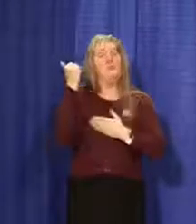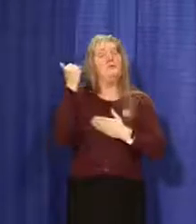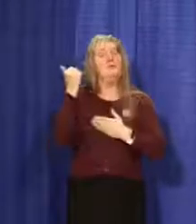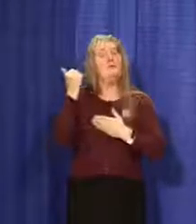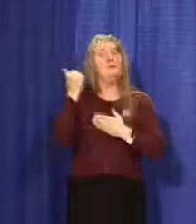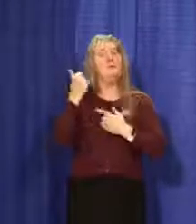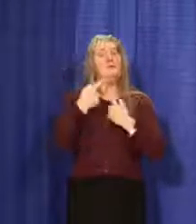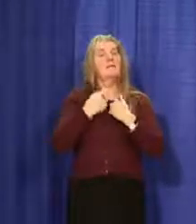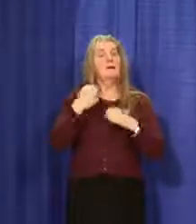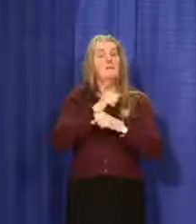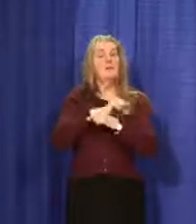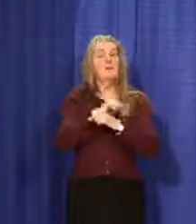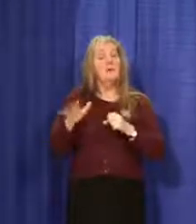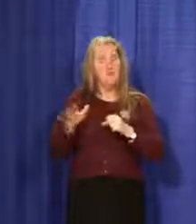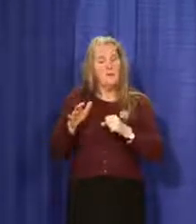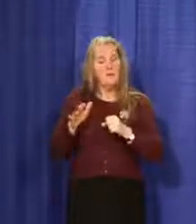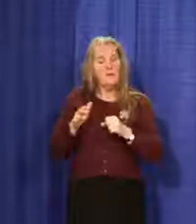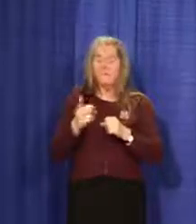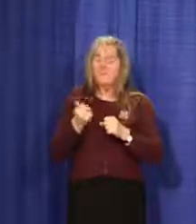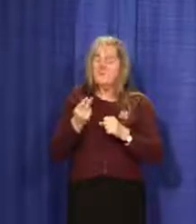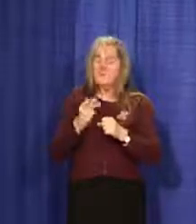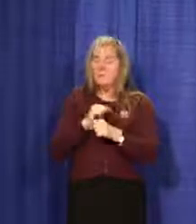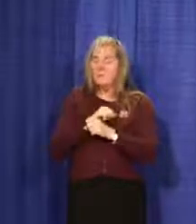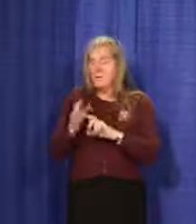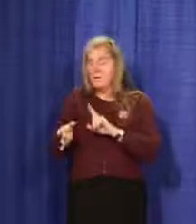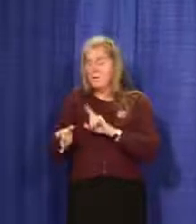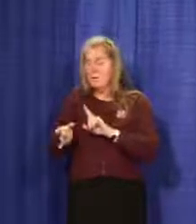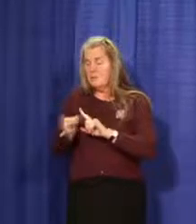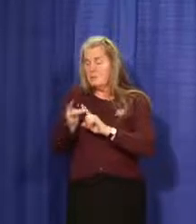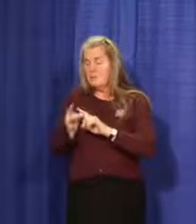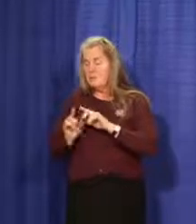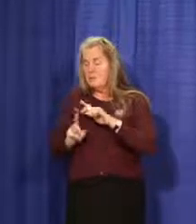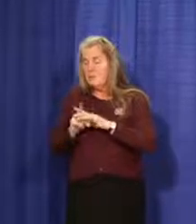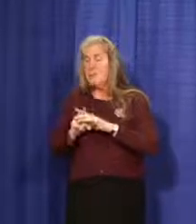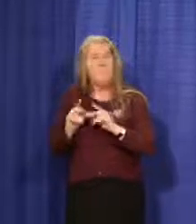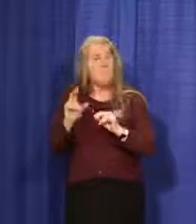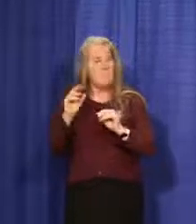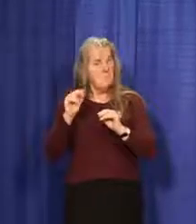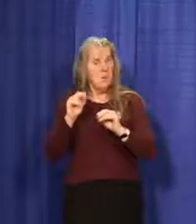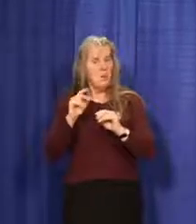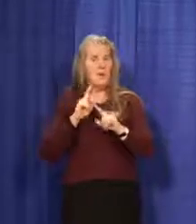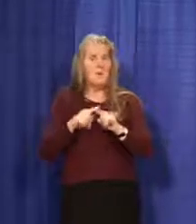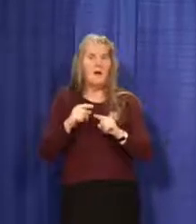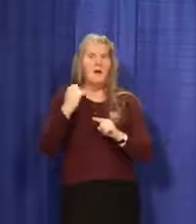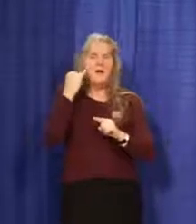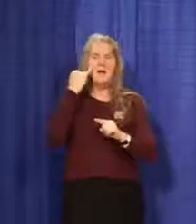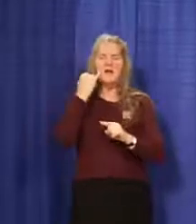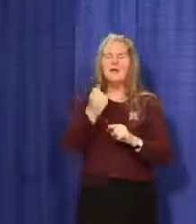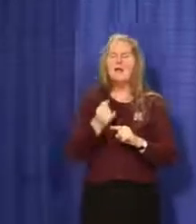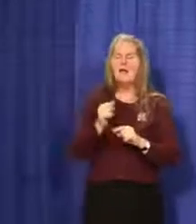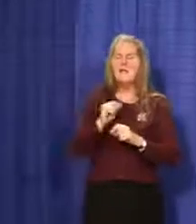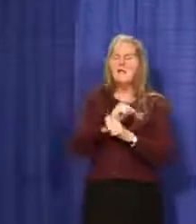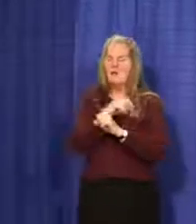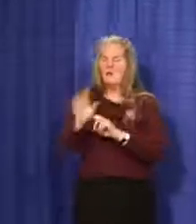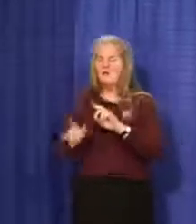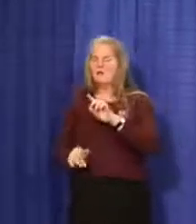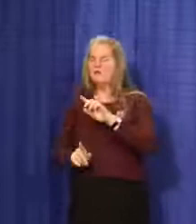does not change with these occasional cases. It is when a case inadvertently shows up at a gathering that we